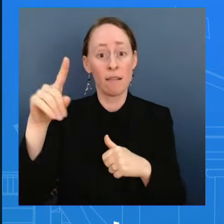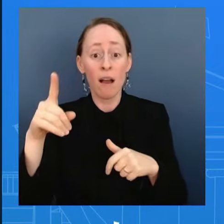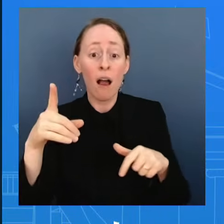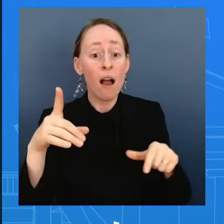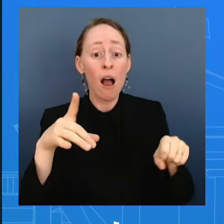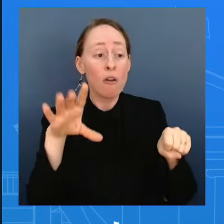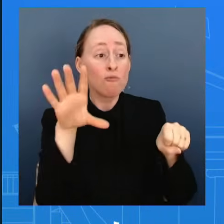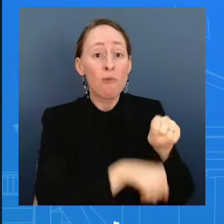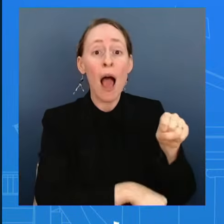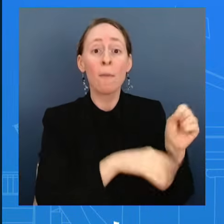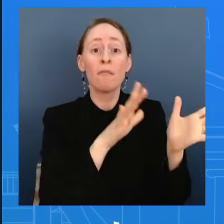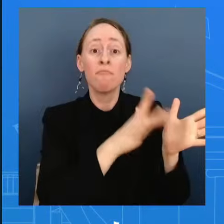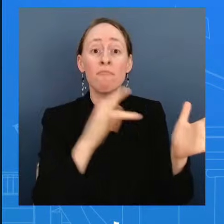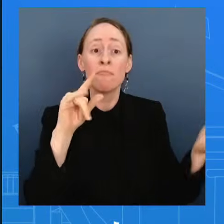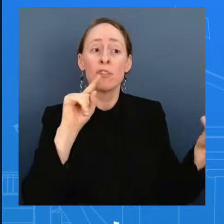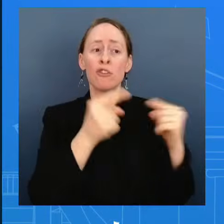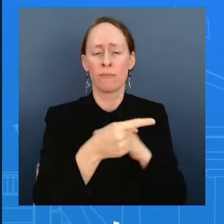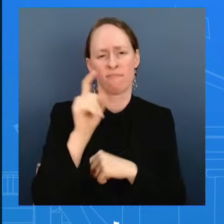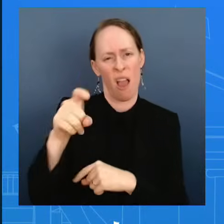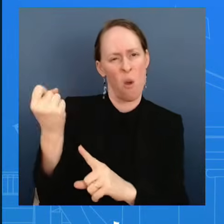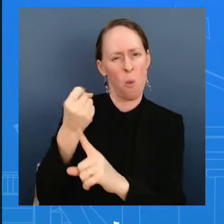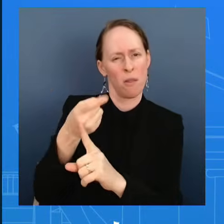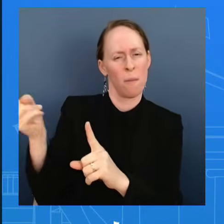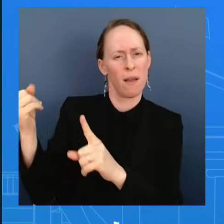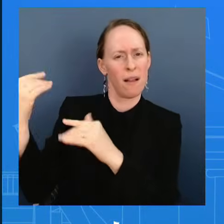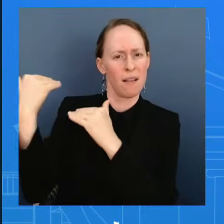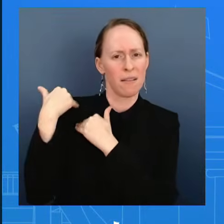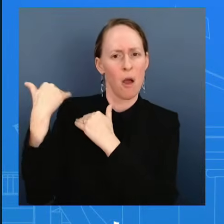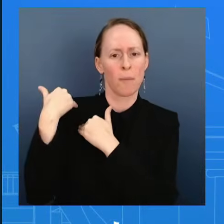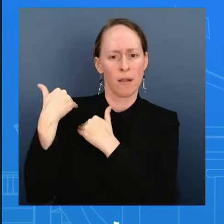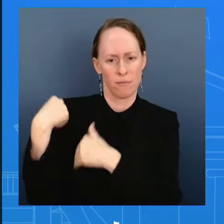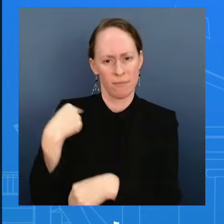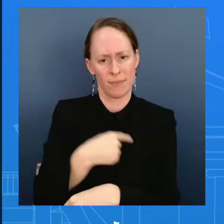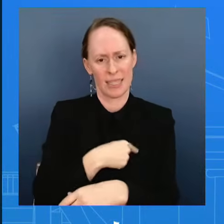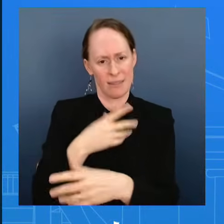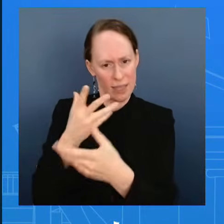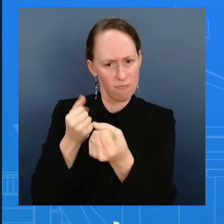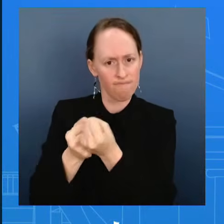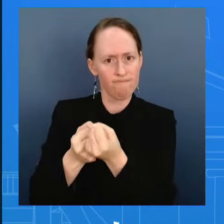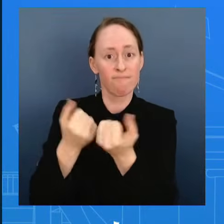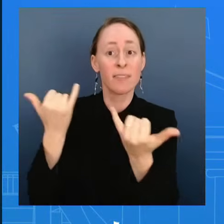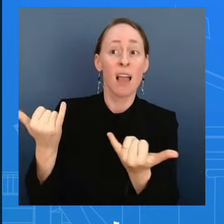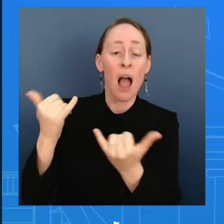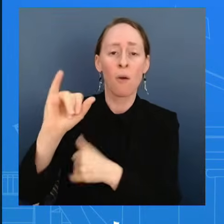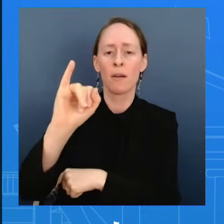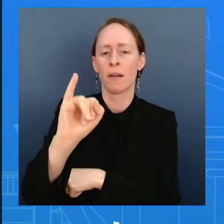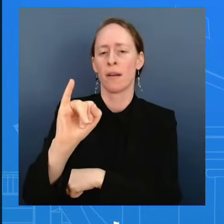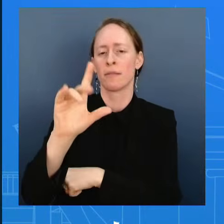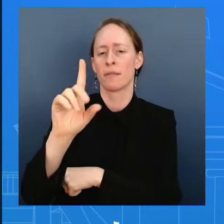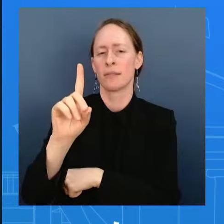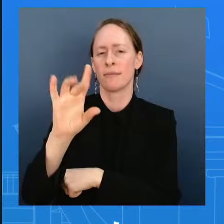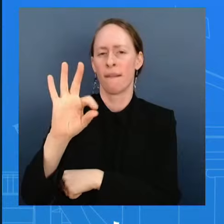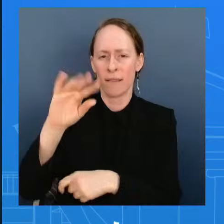And in the meantime, what we've been doing as well is having these diplomatic conversation and talking to our partners,